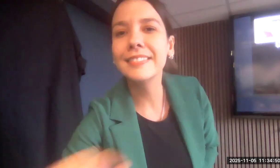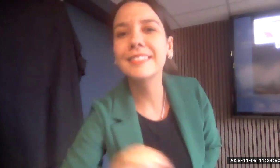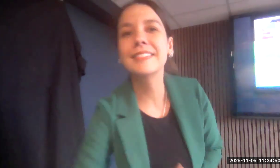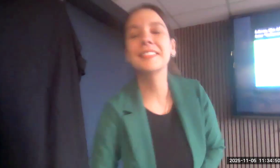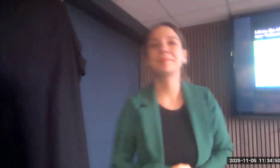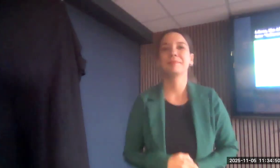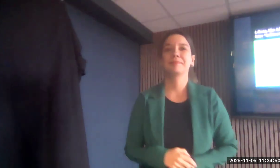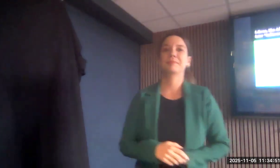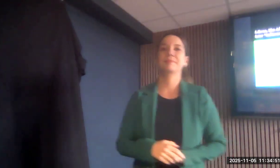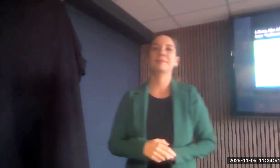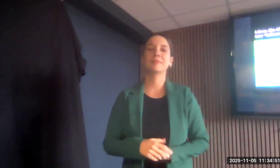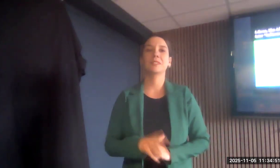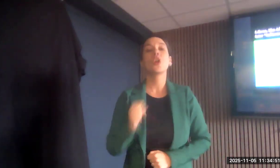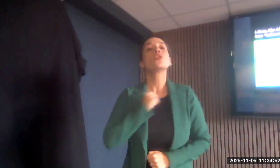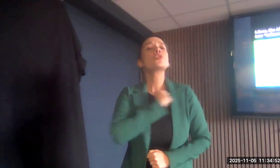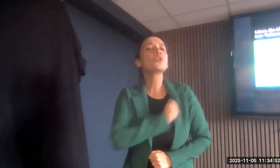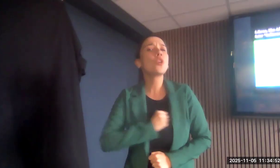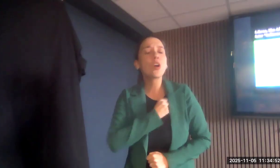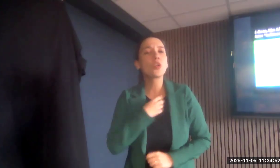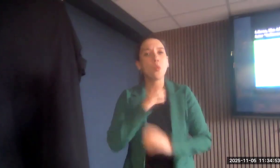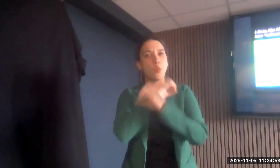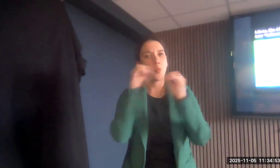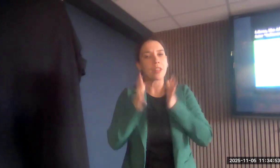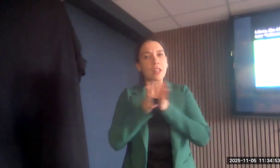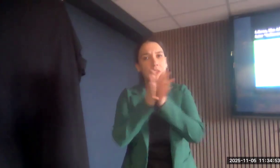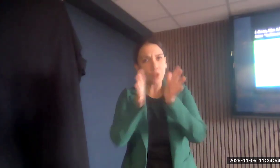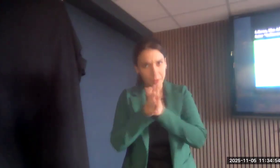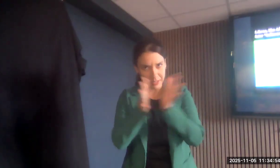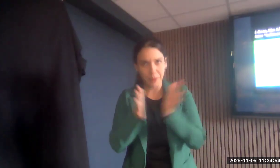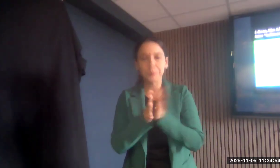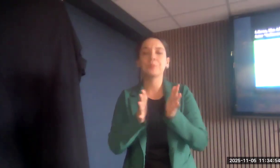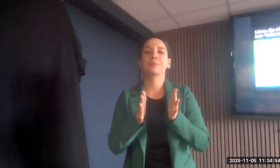delve into a little more, so I'm talking to you about some of my initial findings around this.